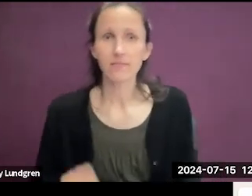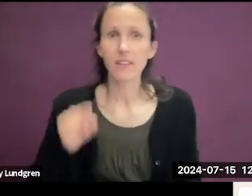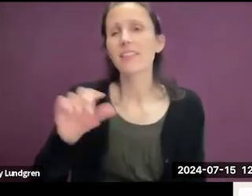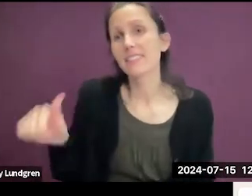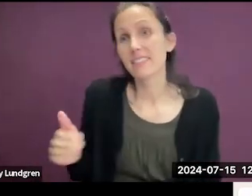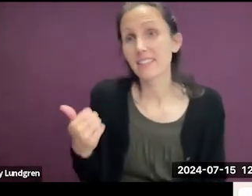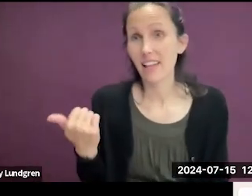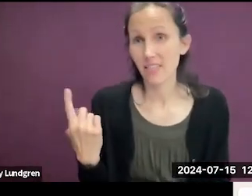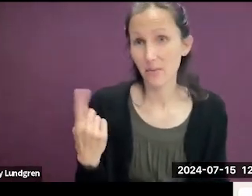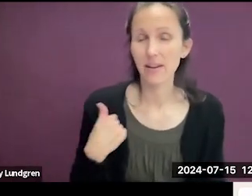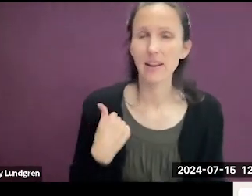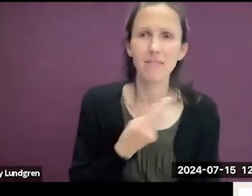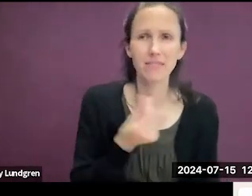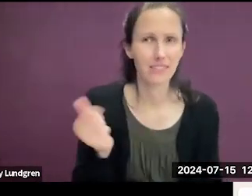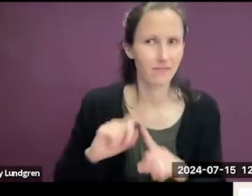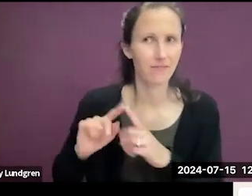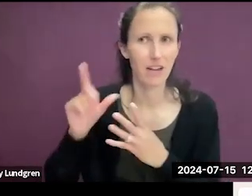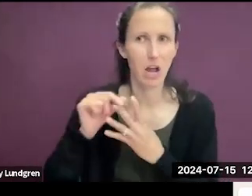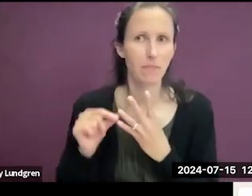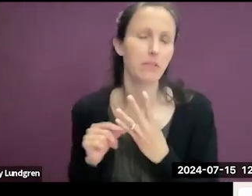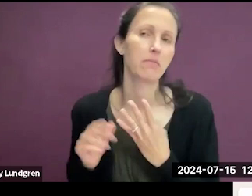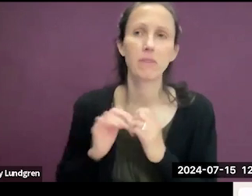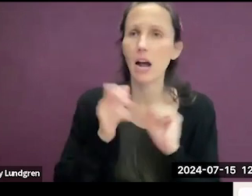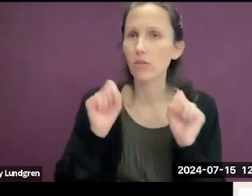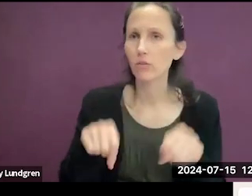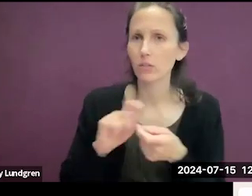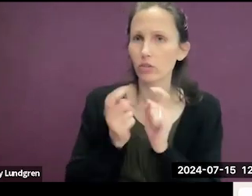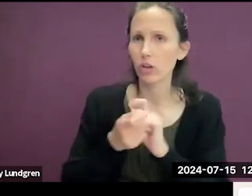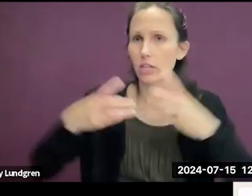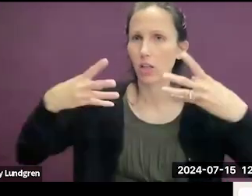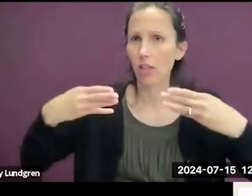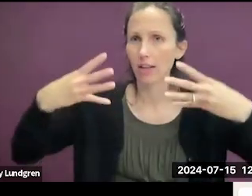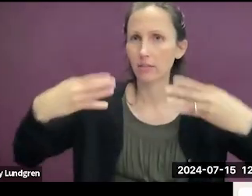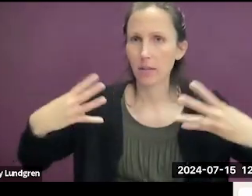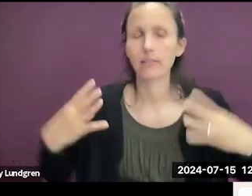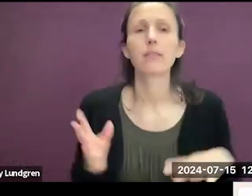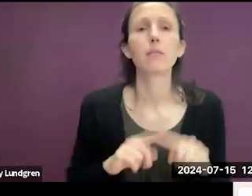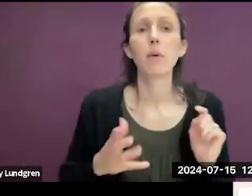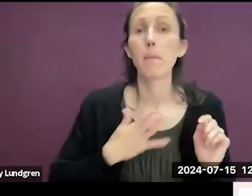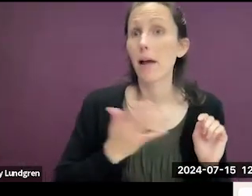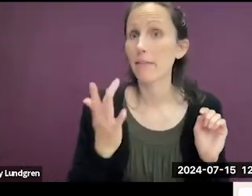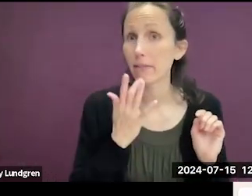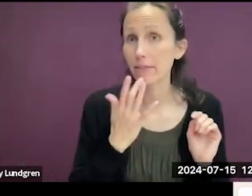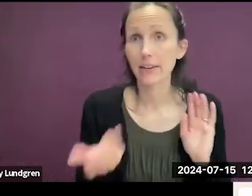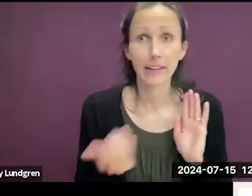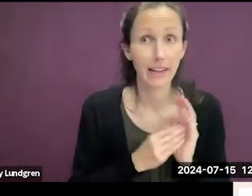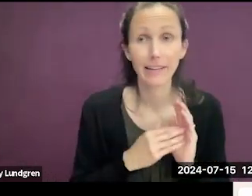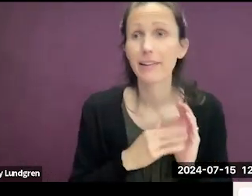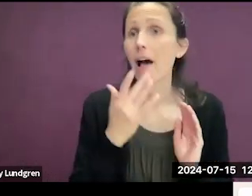of different options for how to change your line spacing. But my favorite is to simply highlight your text.